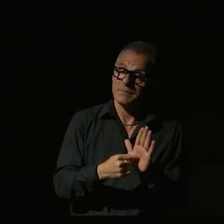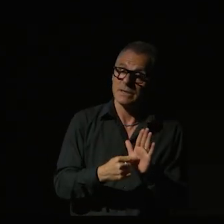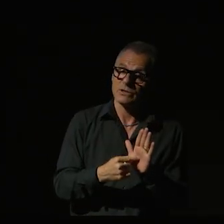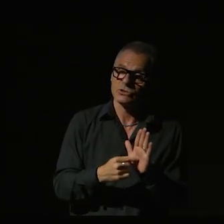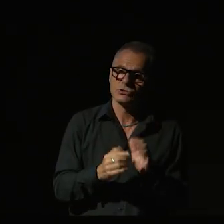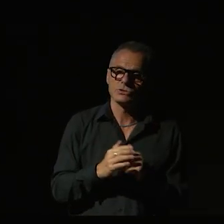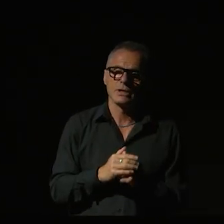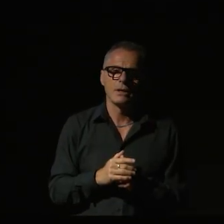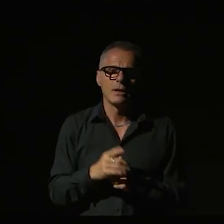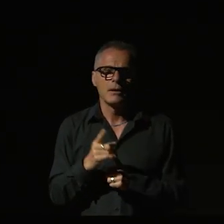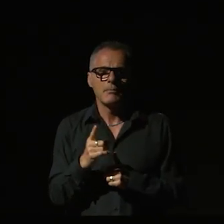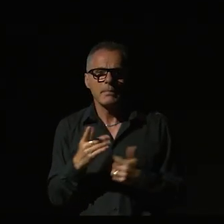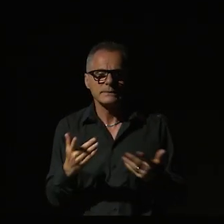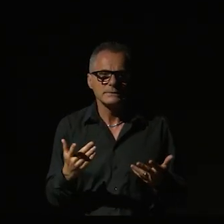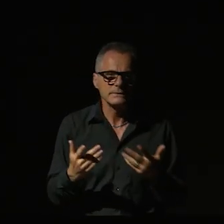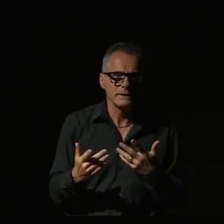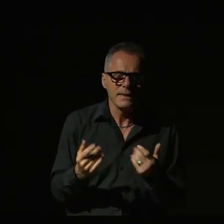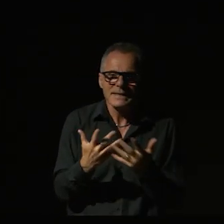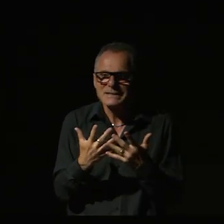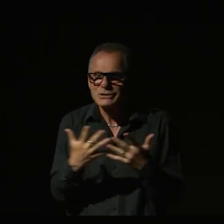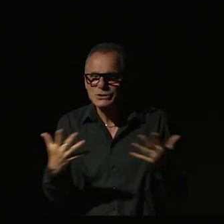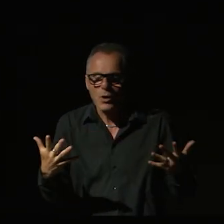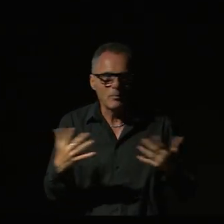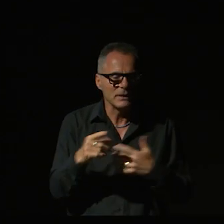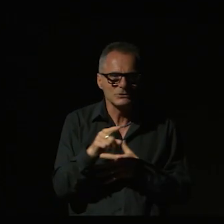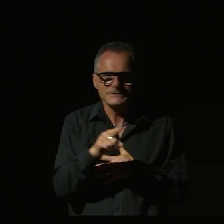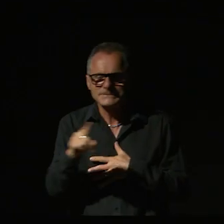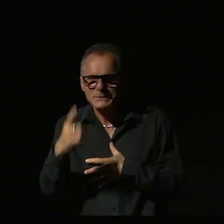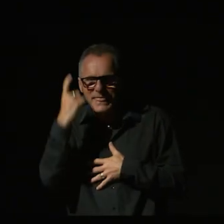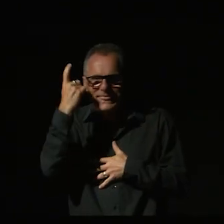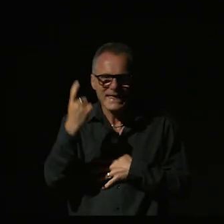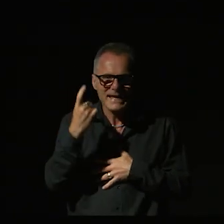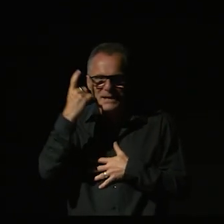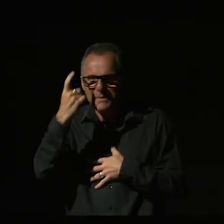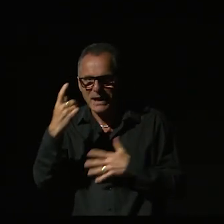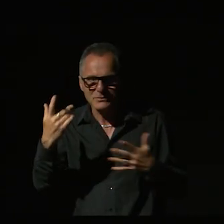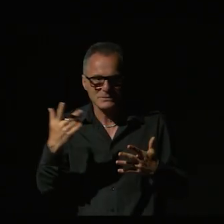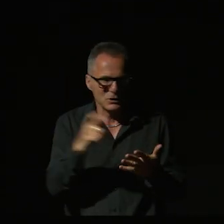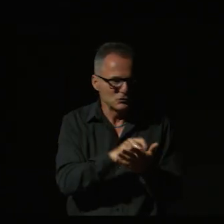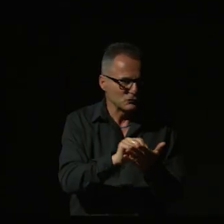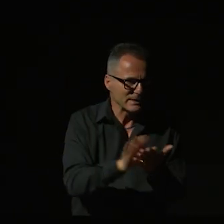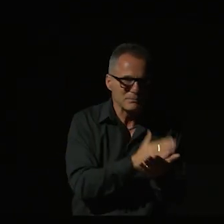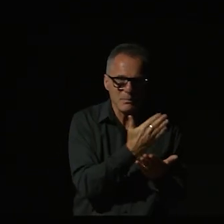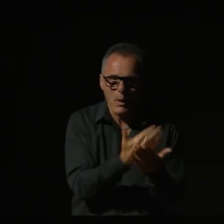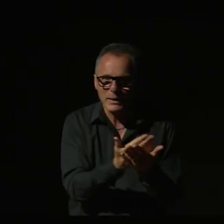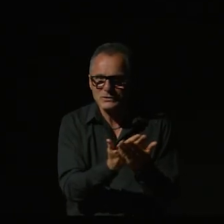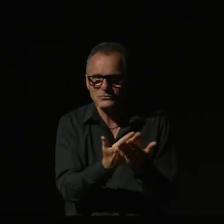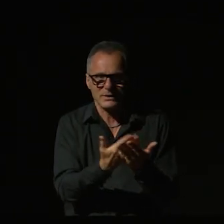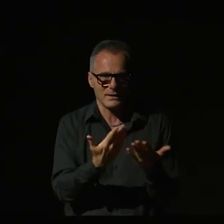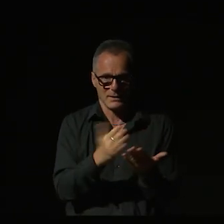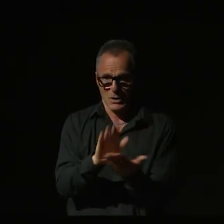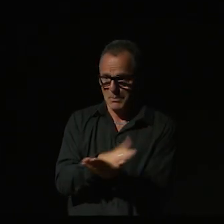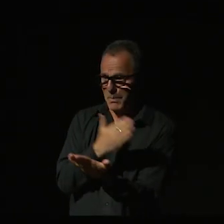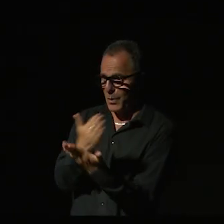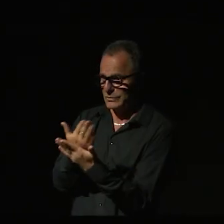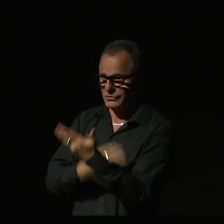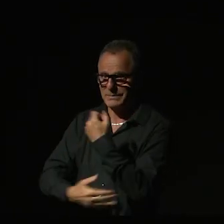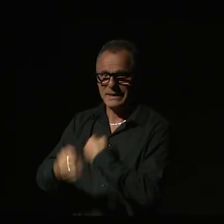But where do you, so that's so much to the aspect of making written poetry, written words, turning poetry into visual form,